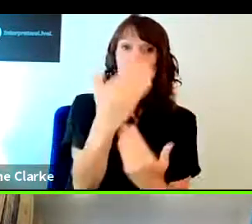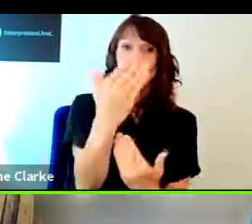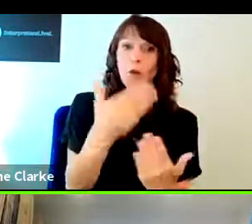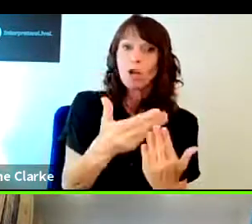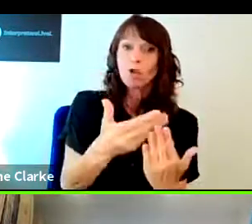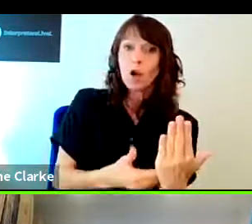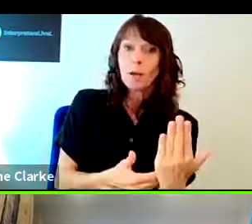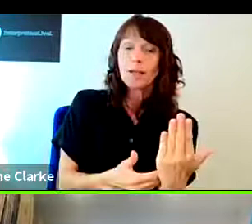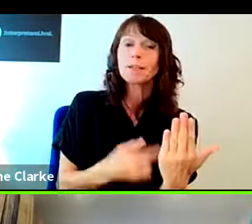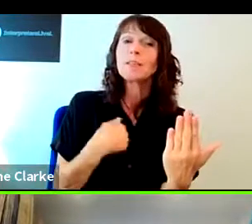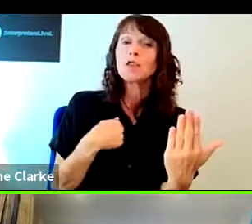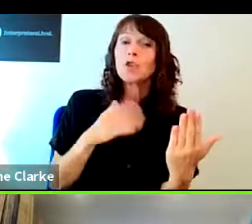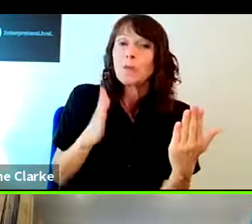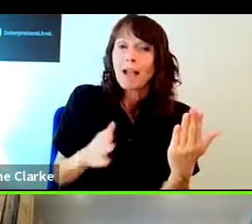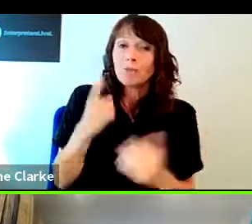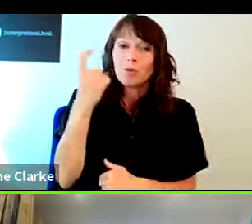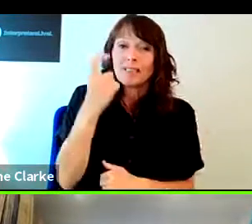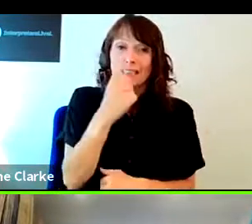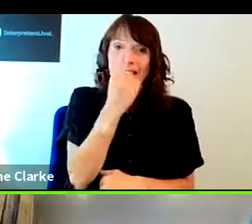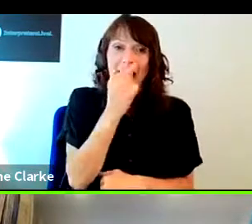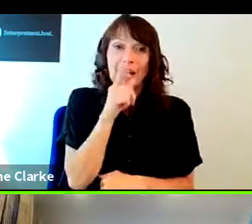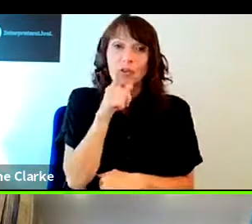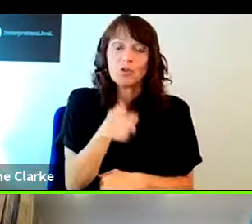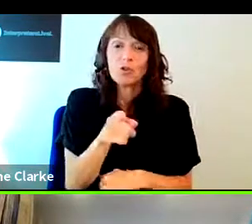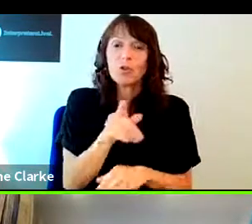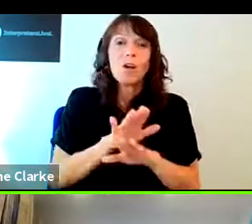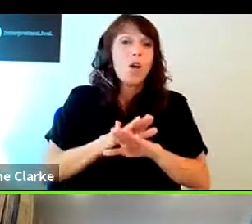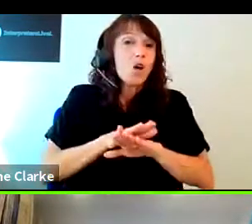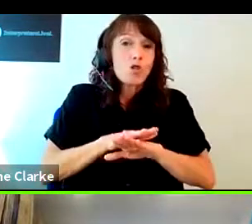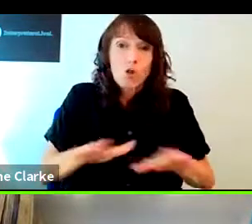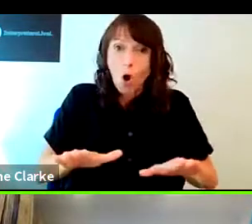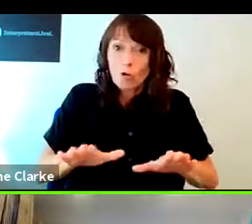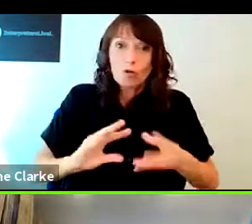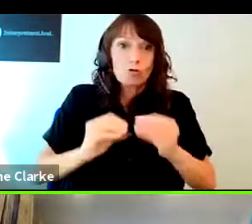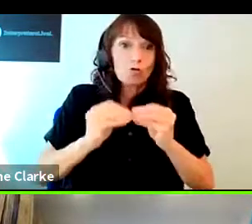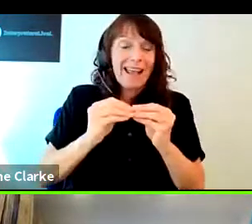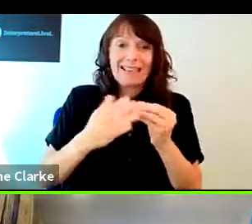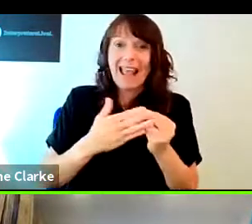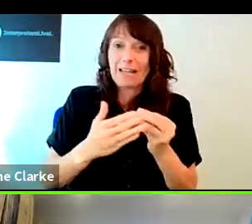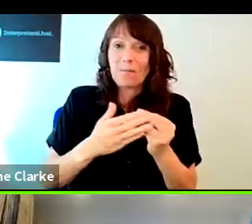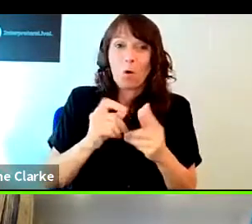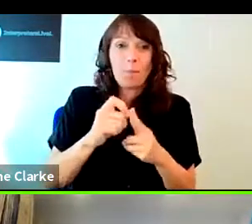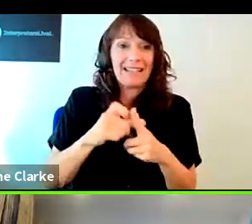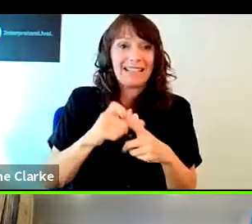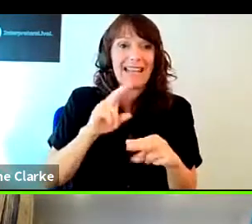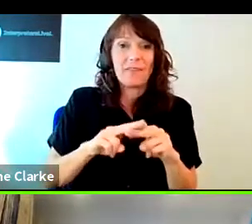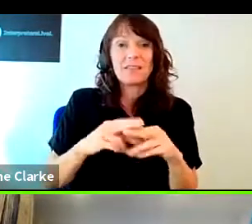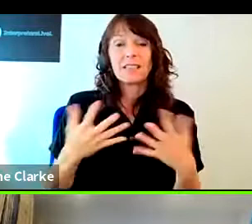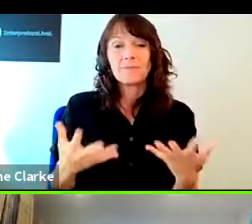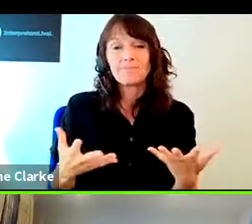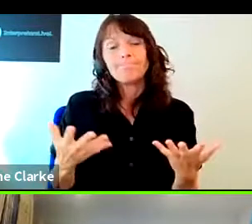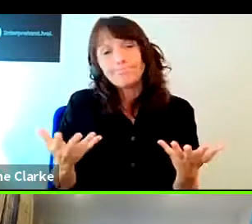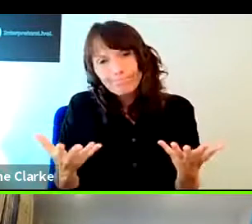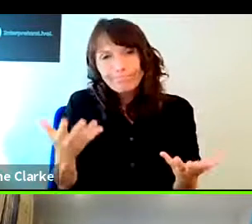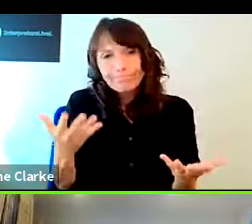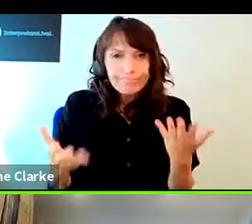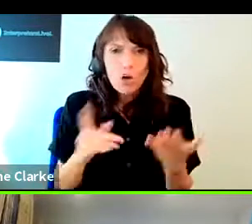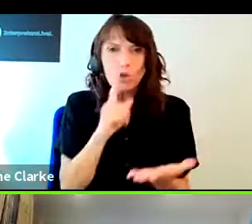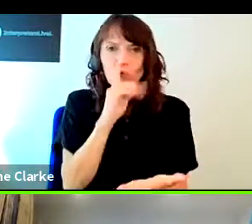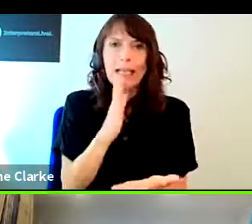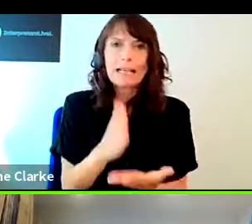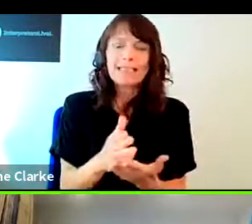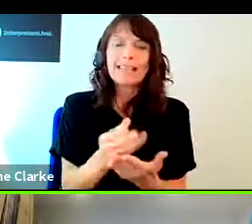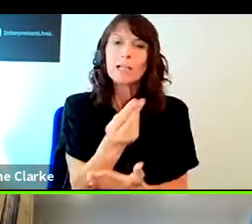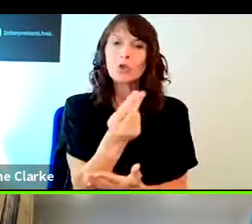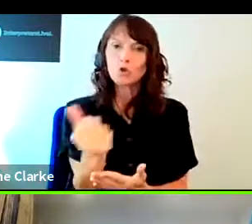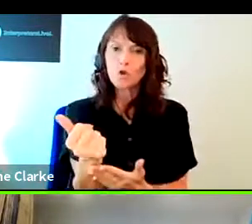considerations is can you not to make PDFs, but realistically, in some organizations that have no